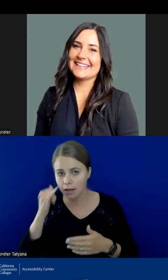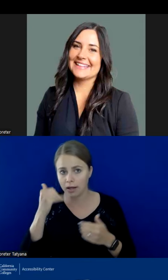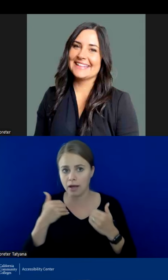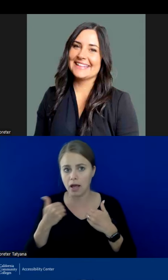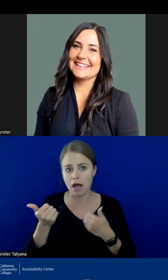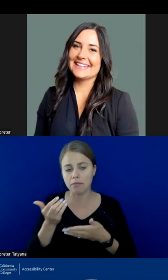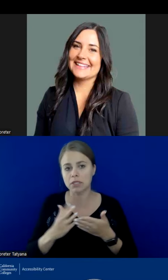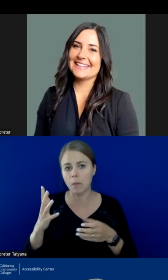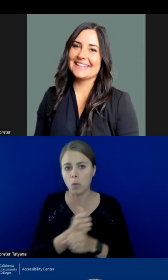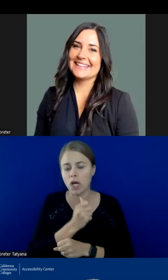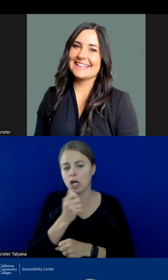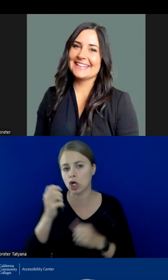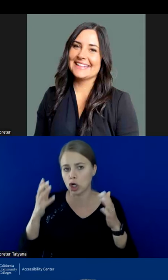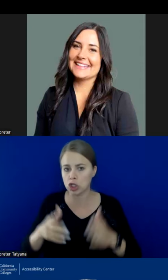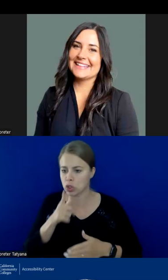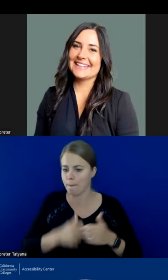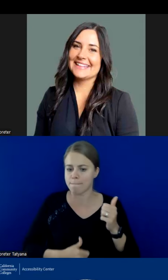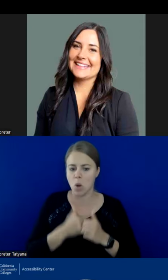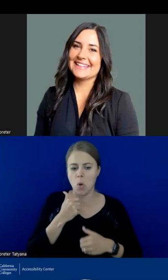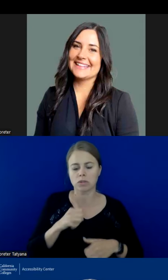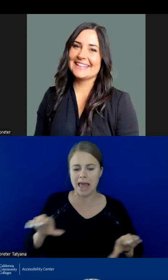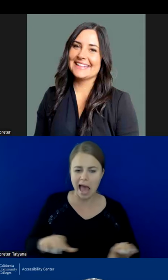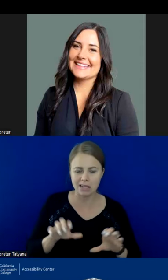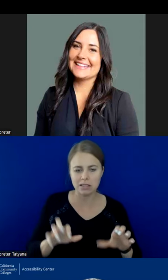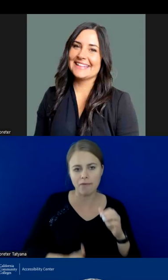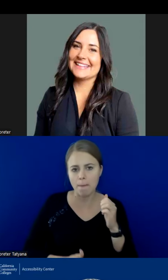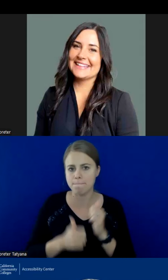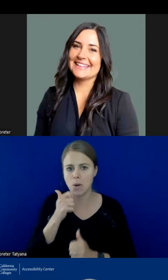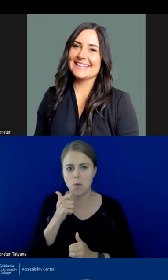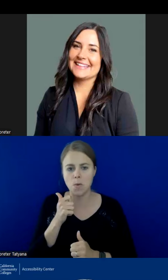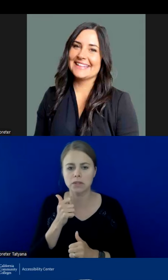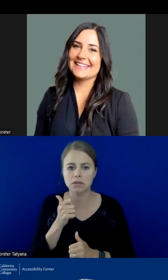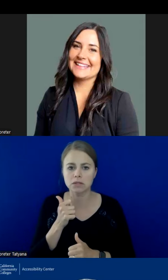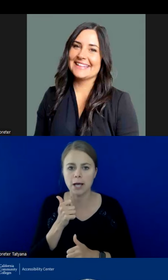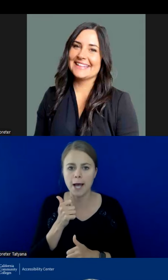who was the most active or who was the most hawkeyed,